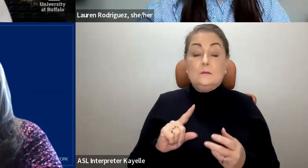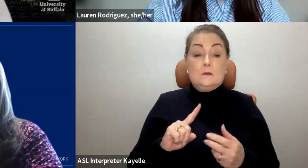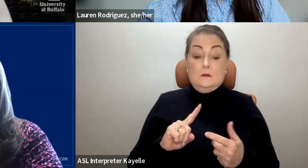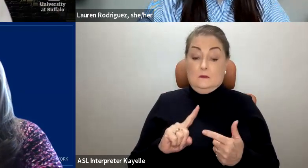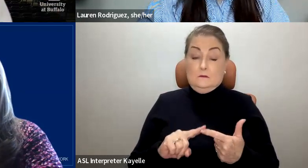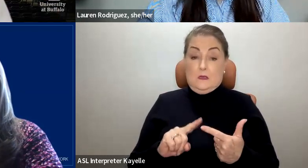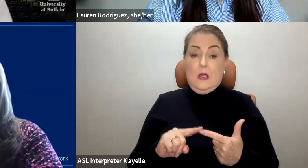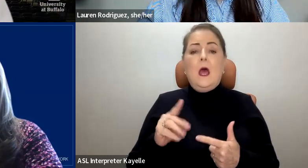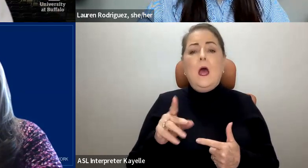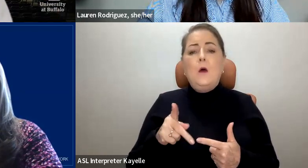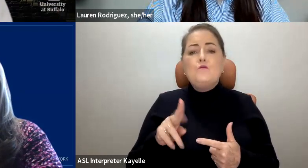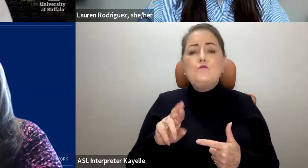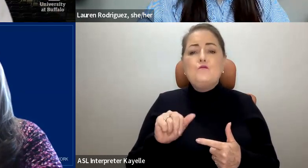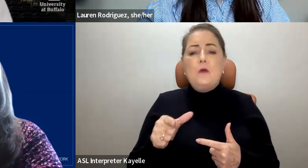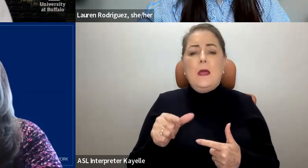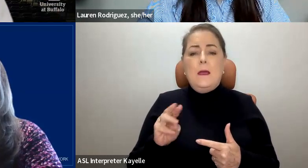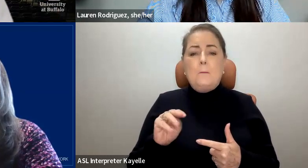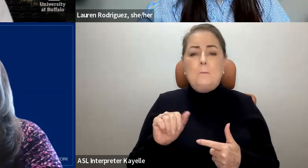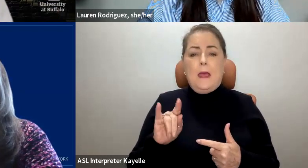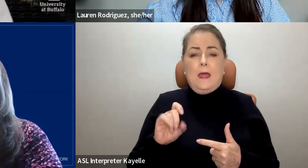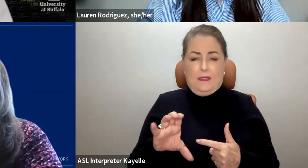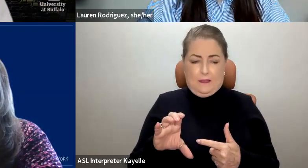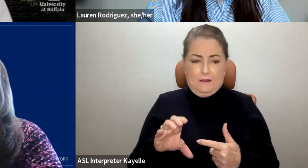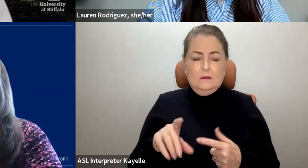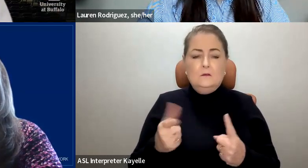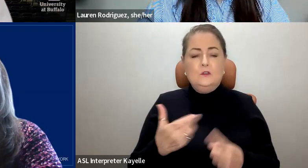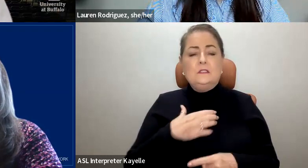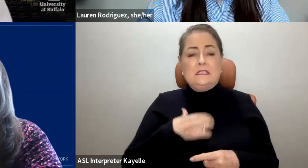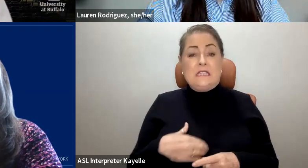pragmatic, there is a desire to be perfect, and sometimes